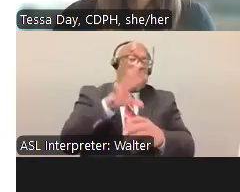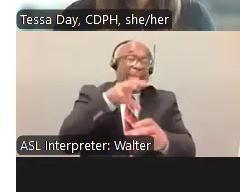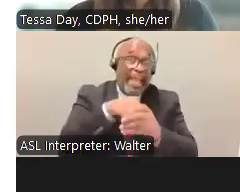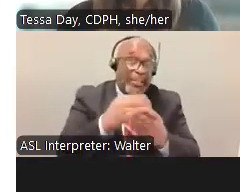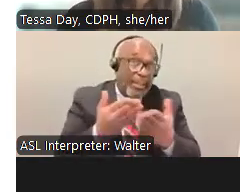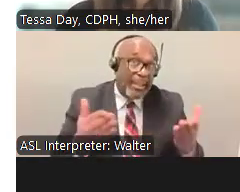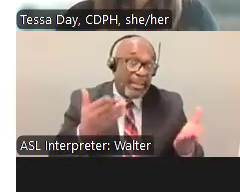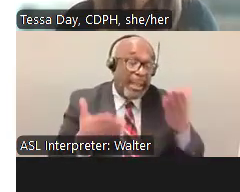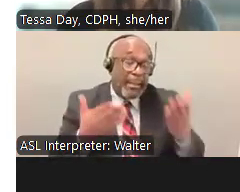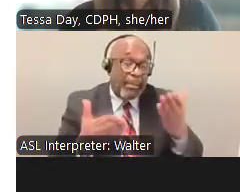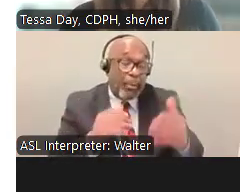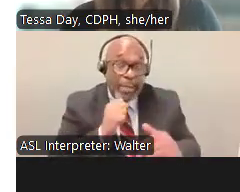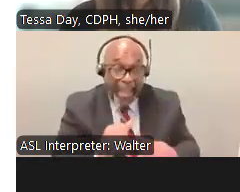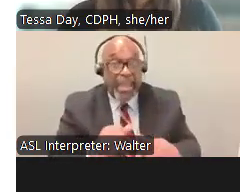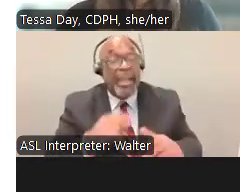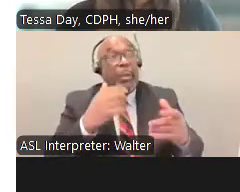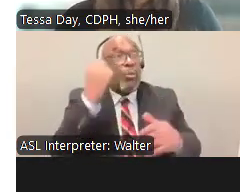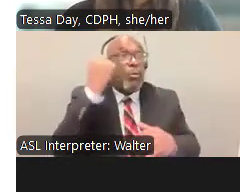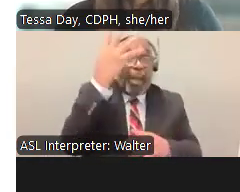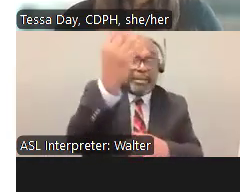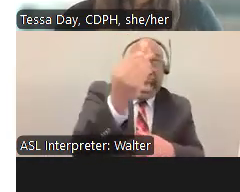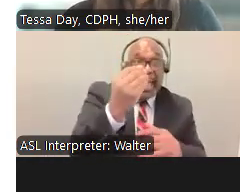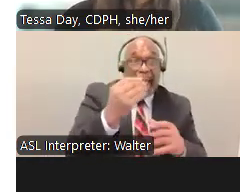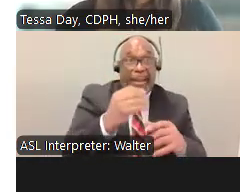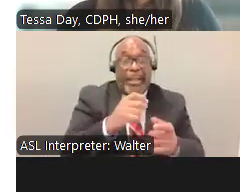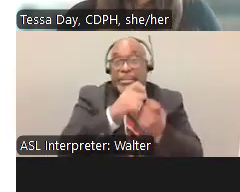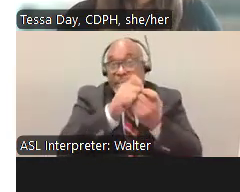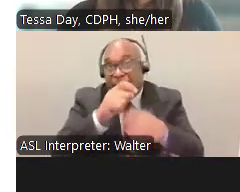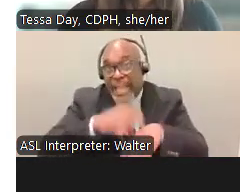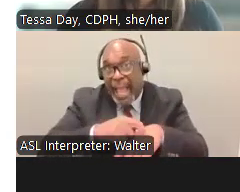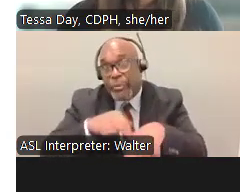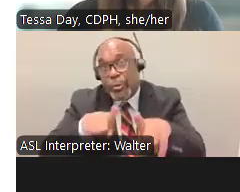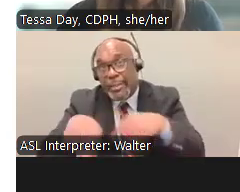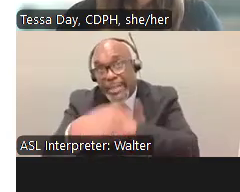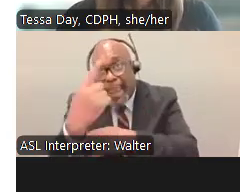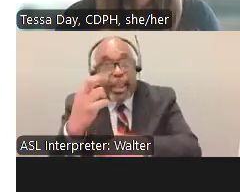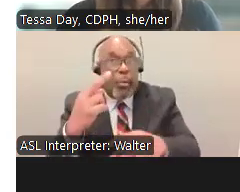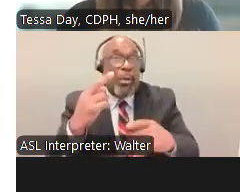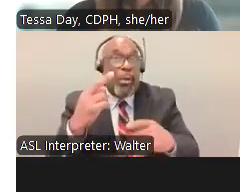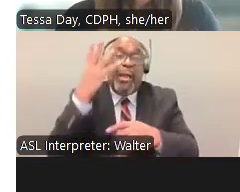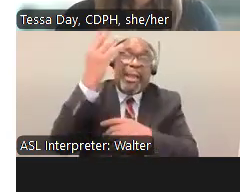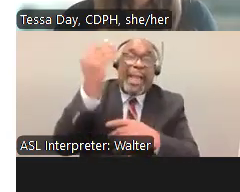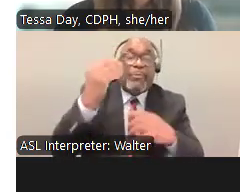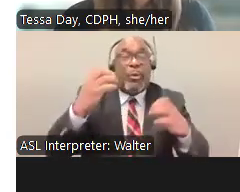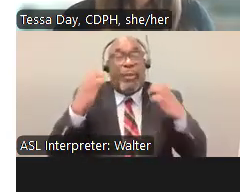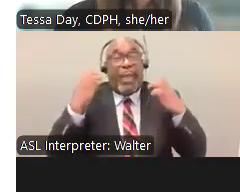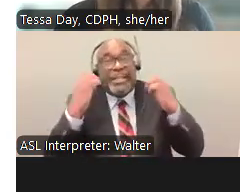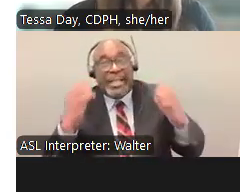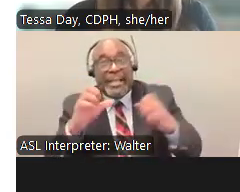13:31:25 go outside during certain hours 13:31:28 of the day, or engage in things 13:31:32 like outdoor exercise or other 13:31:33 health-promoting activities with their